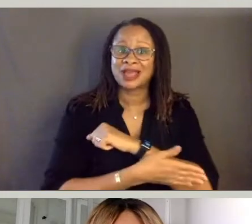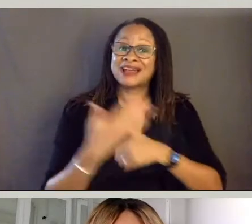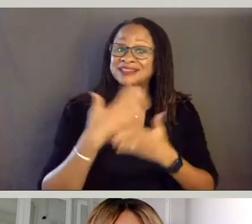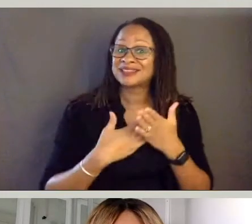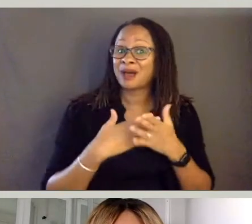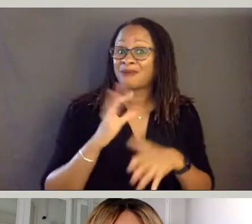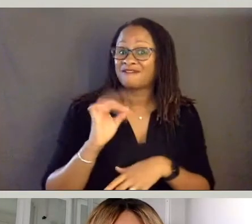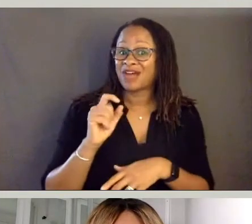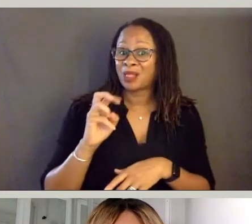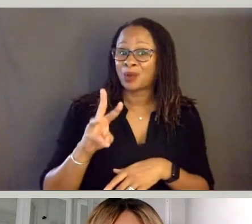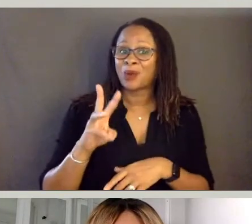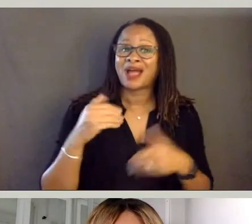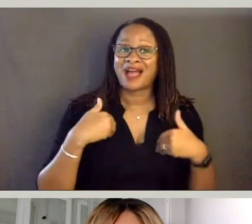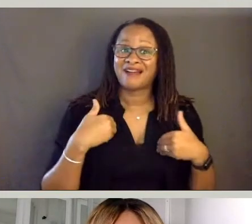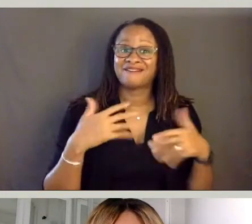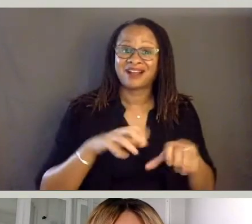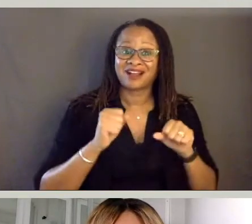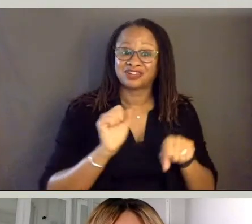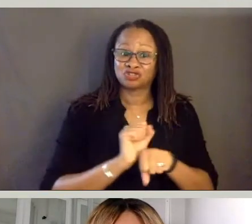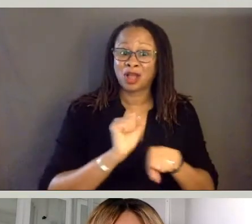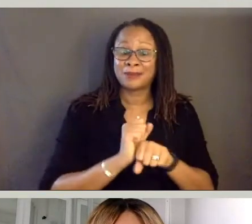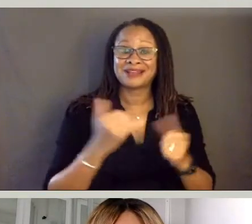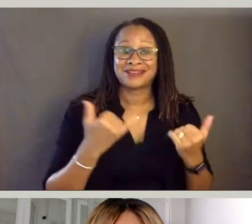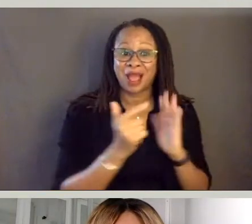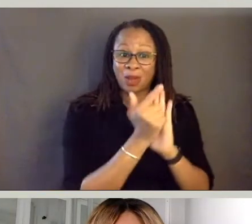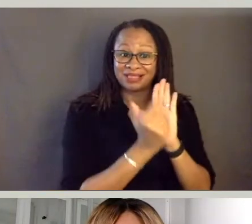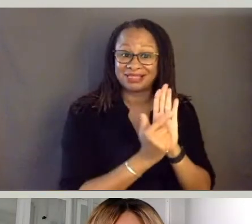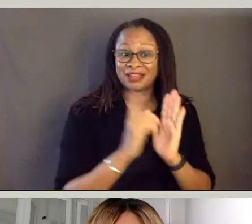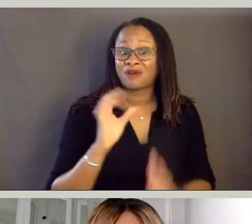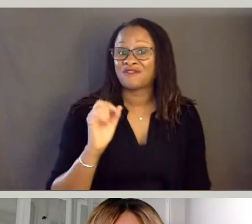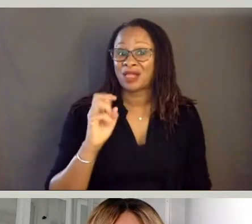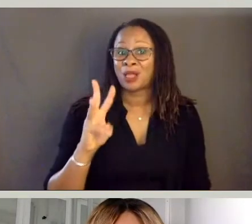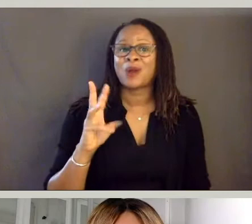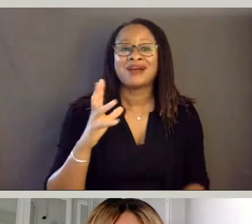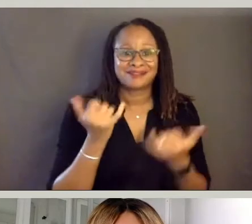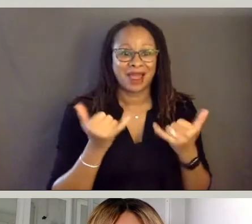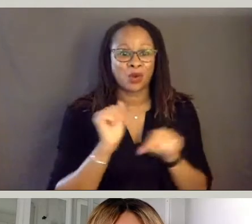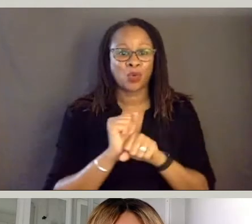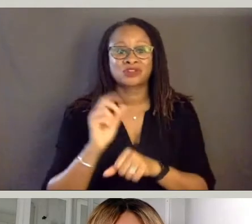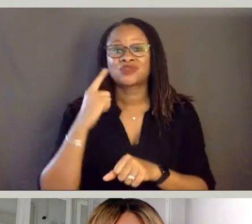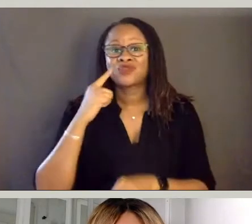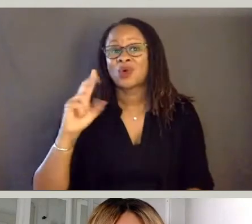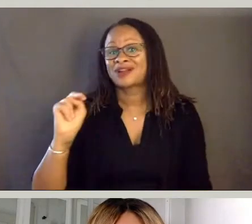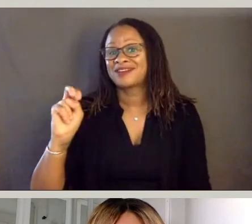We had a legal fellow who now works at Netflix 'cause of his working on our film.